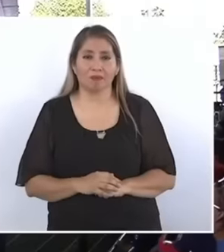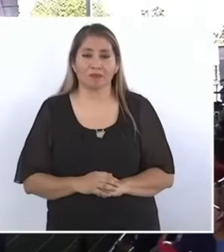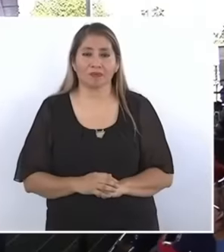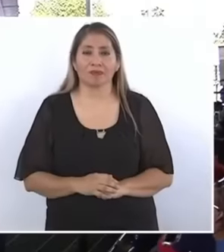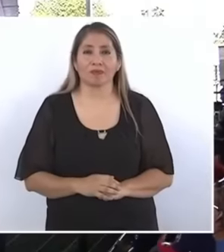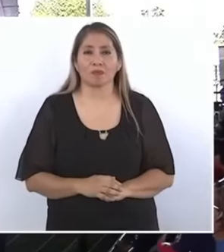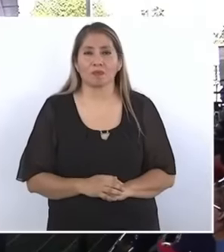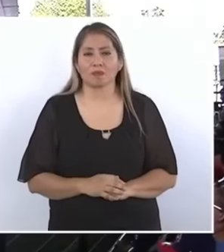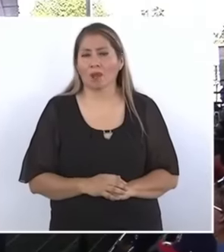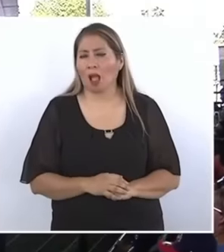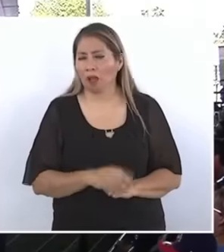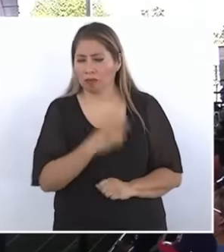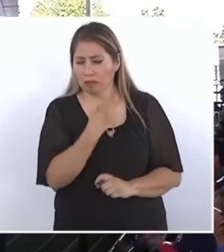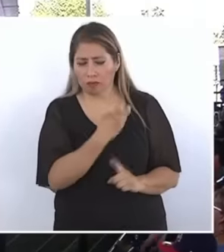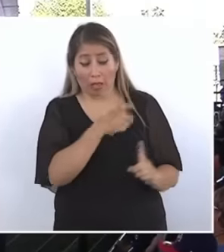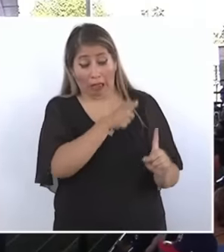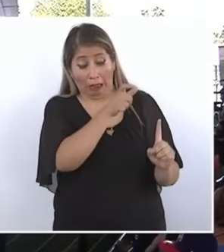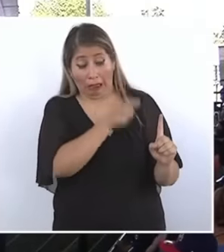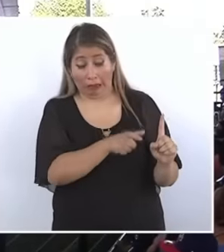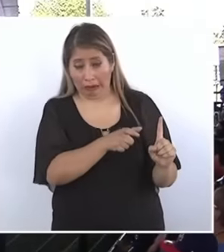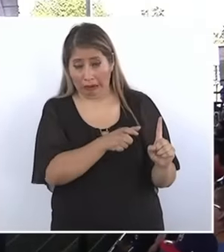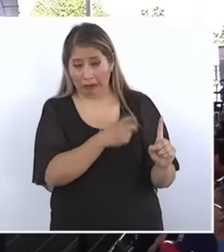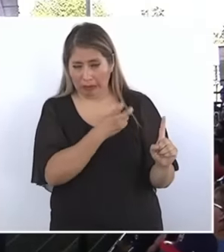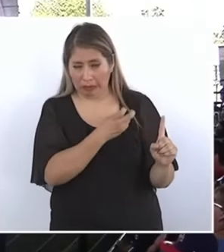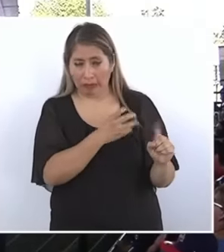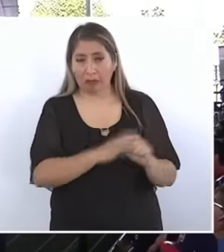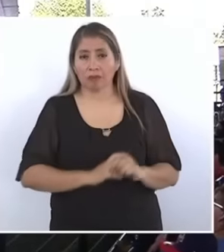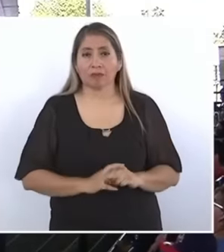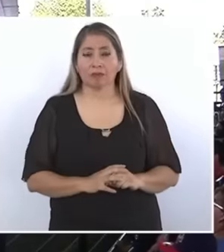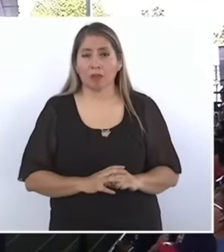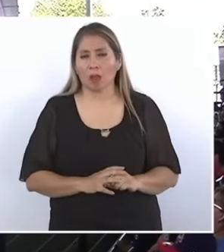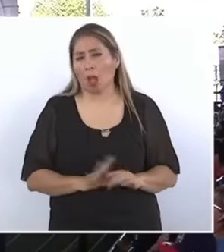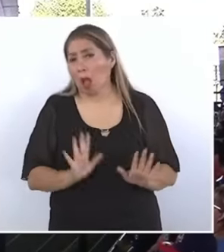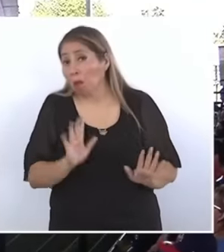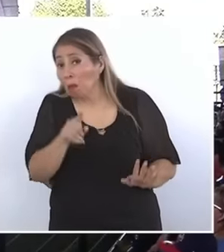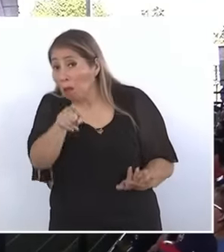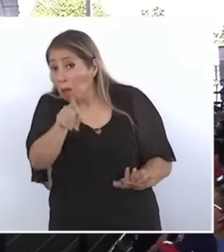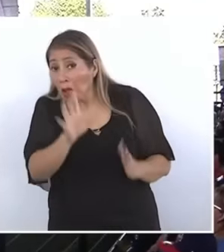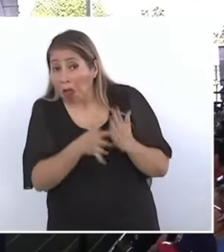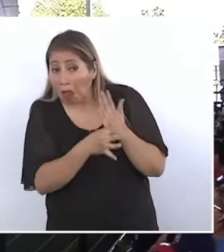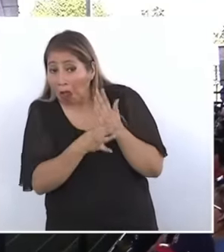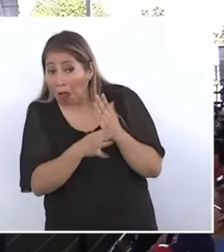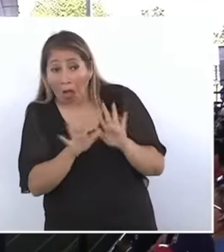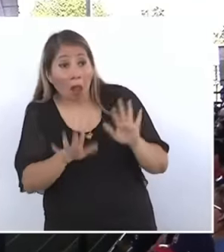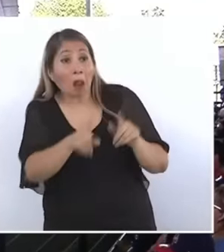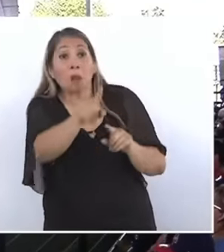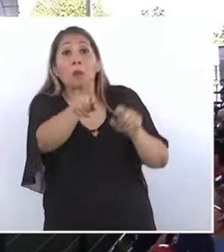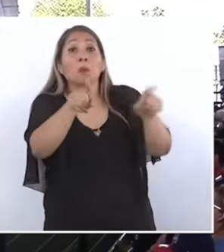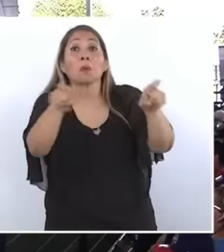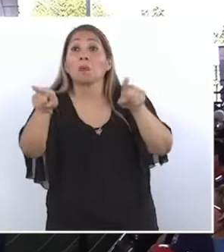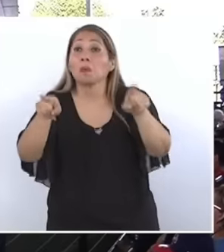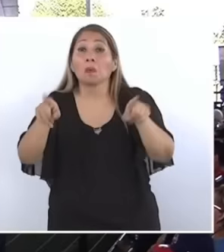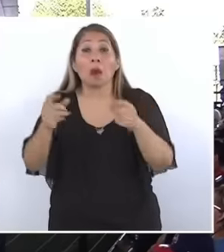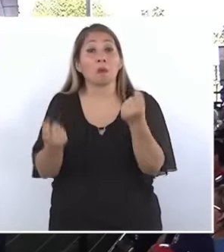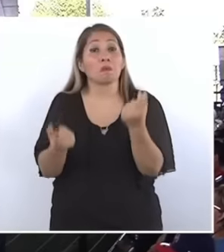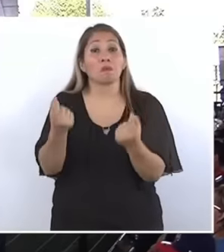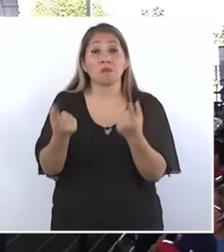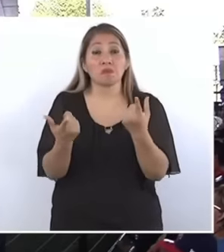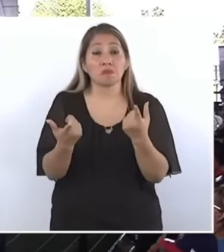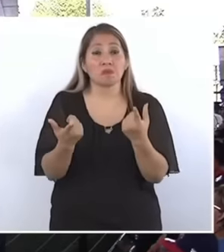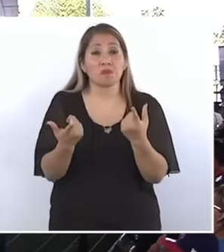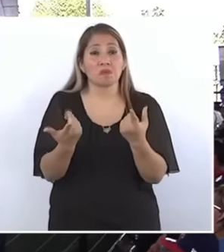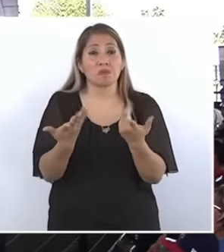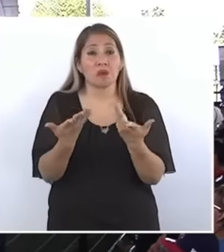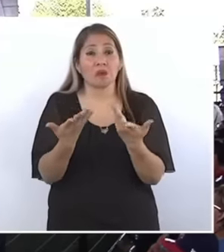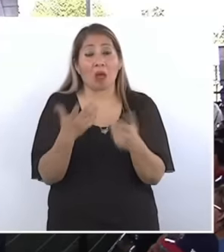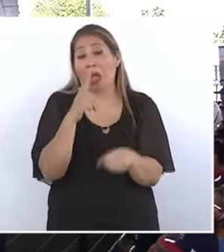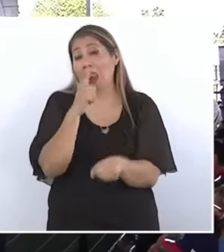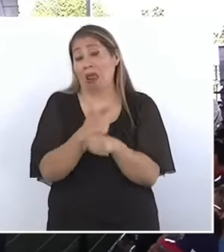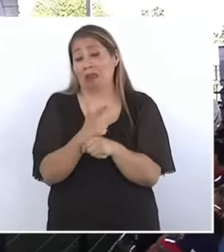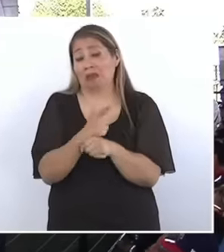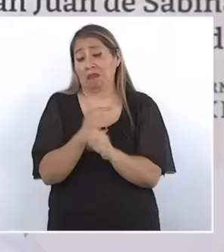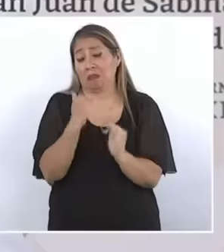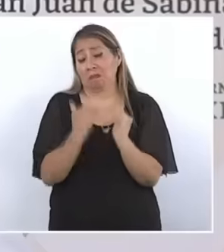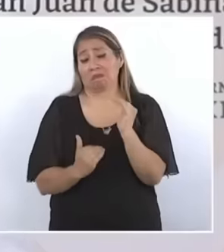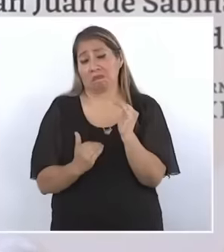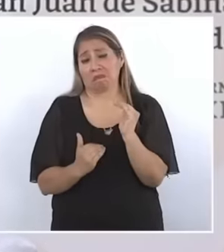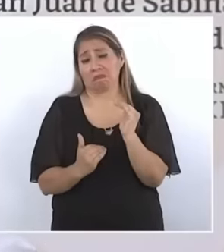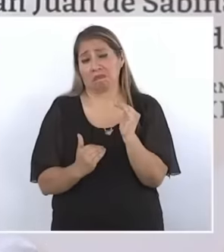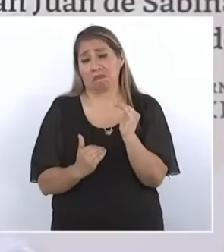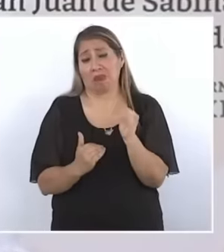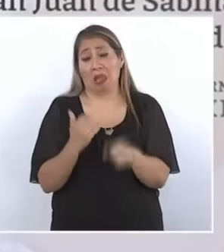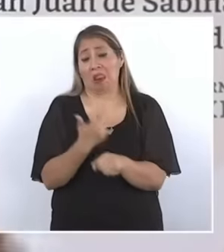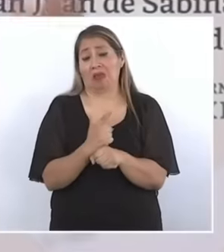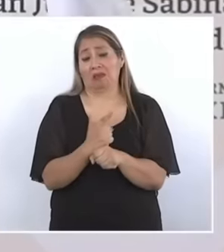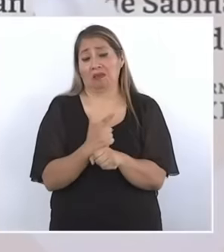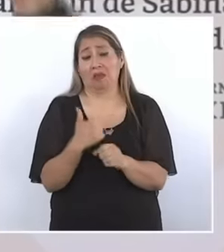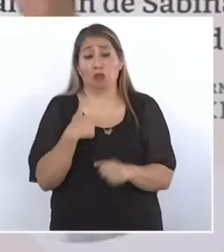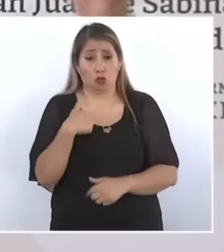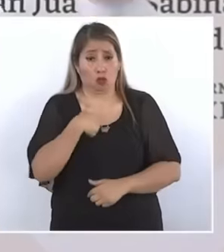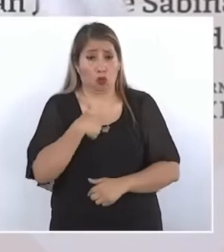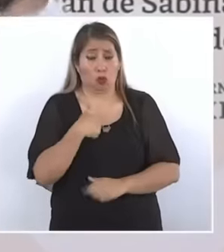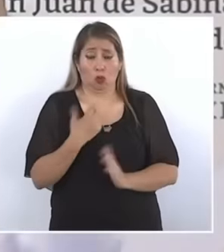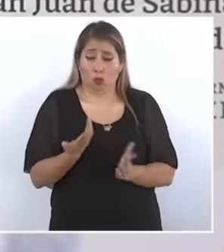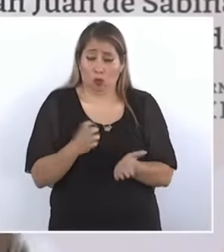because there are those of us who have reached the bachelor's degree and in my case it is